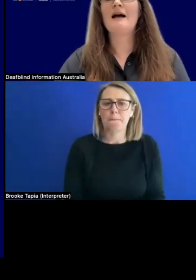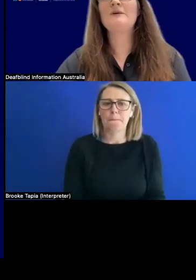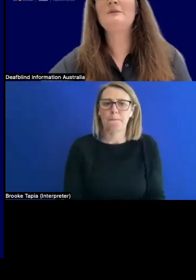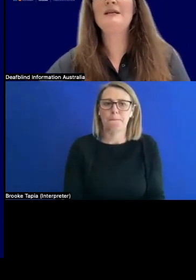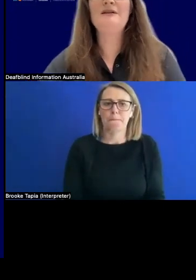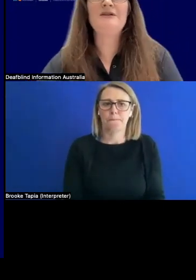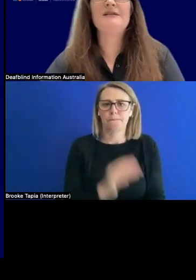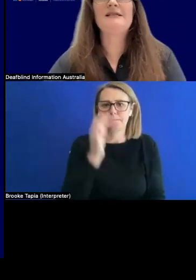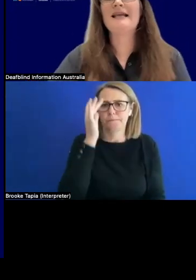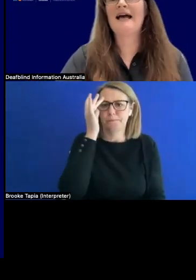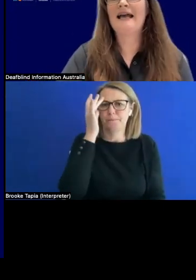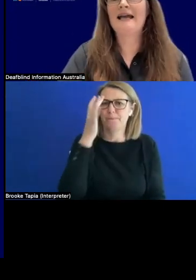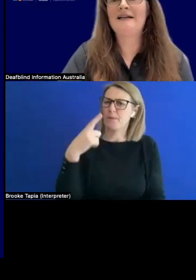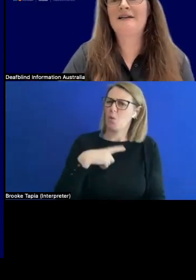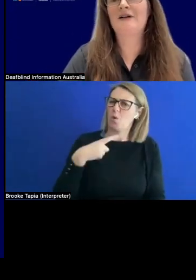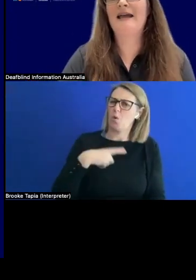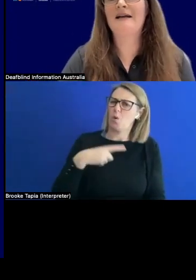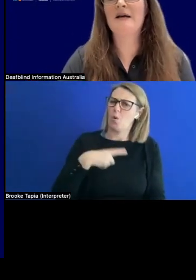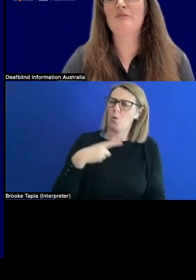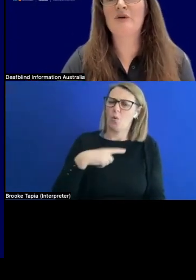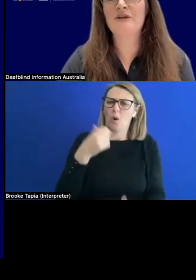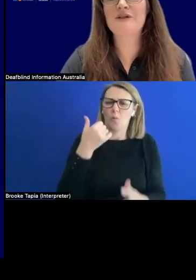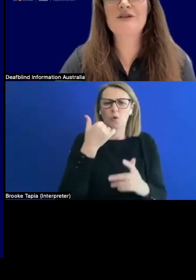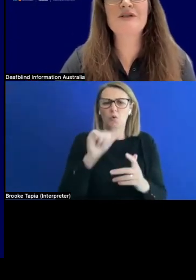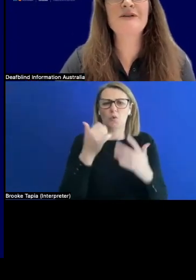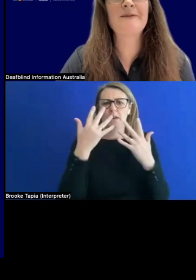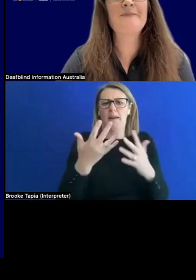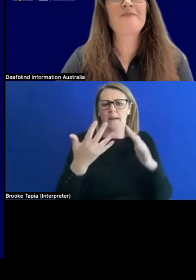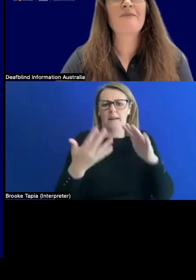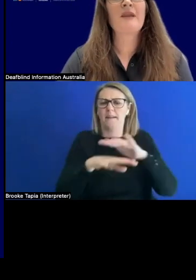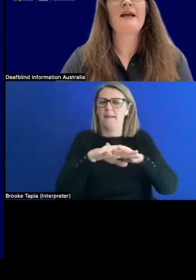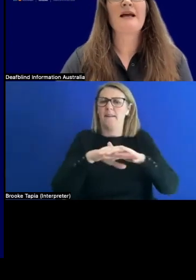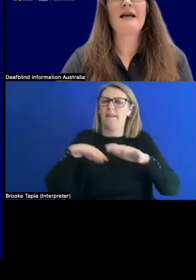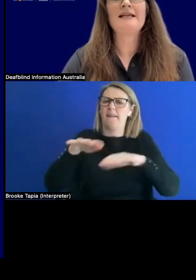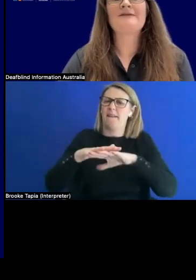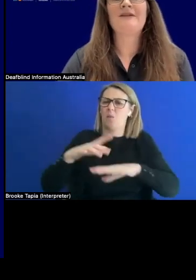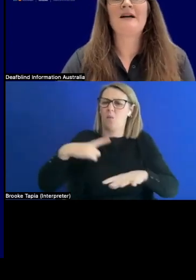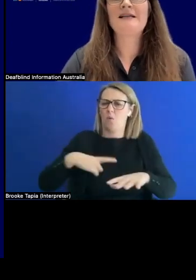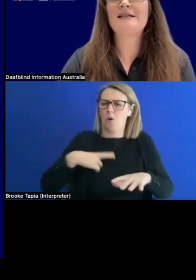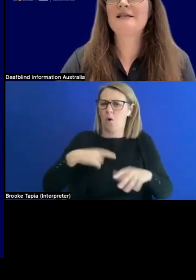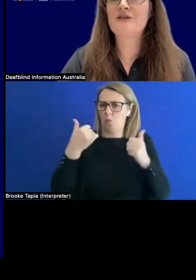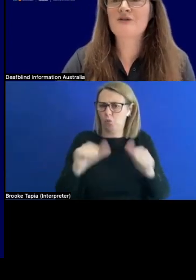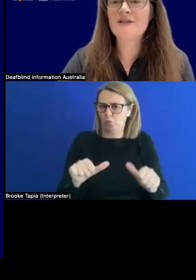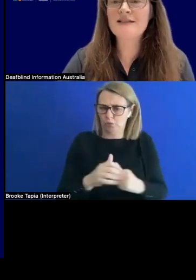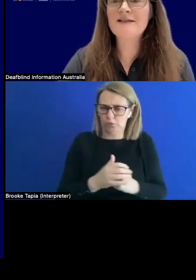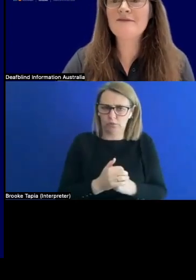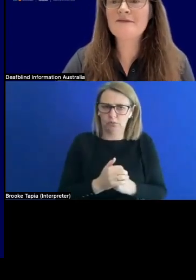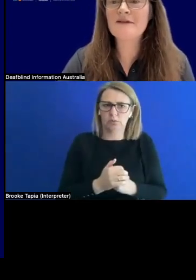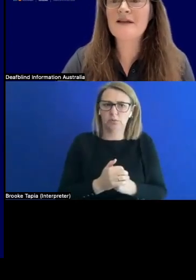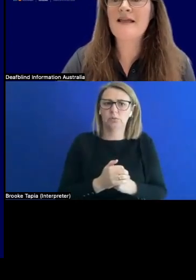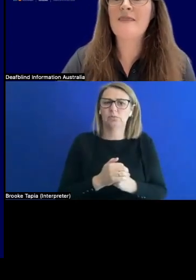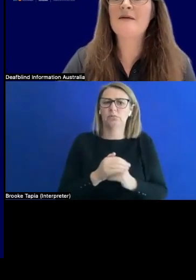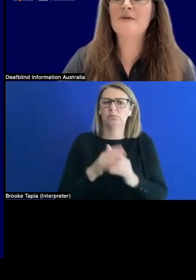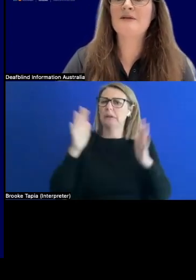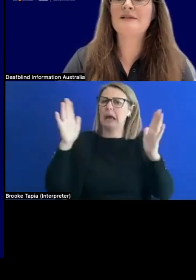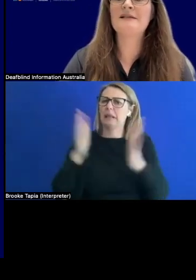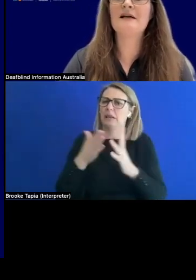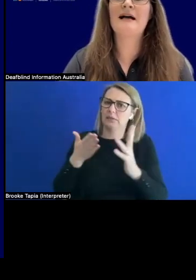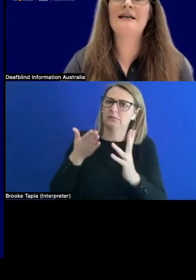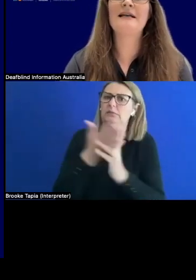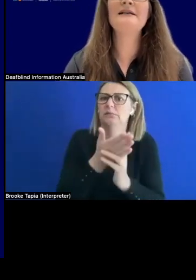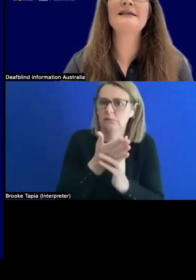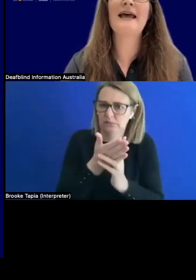Why would we use a hand under hand approach? It is far less intrusive than the person guiding’s